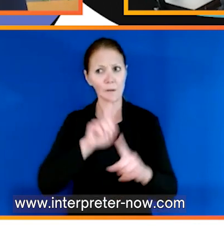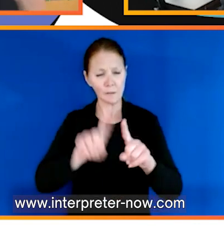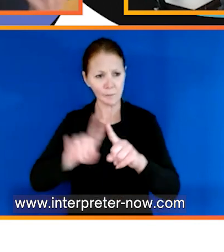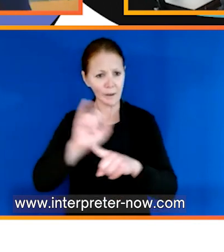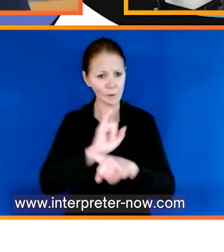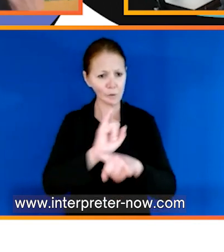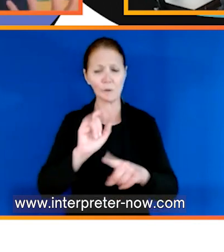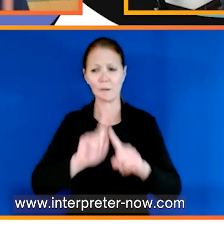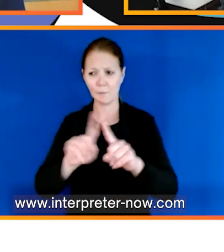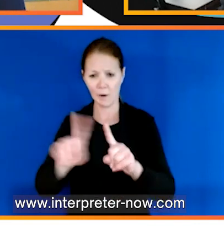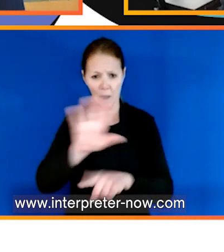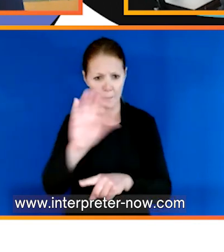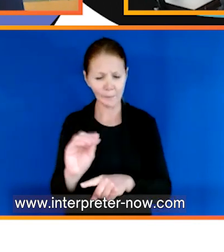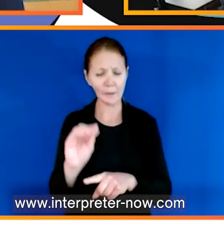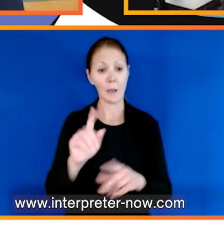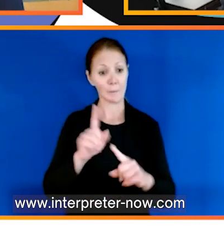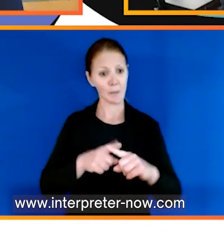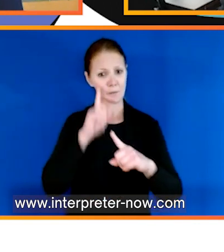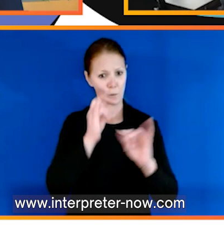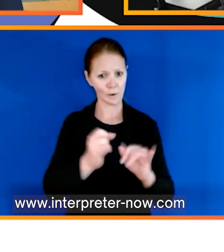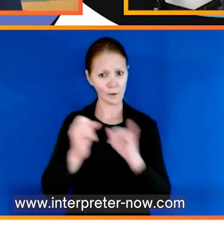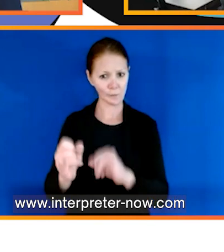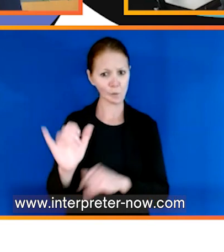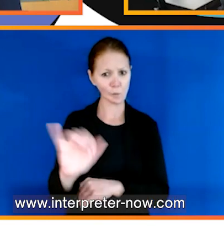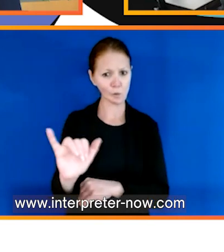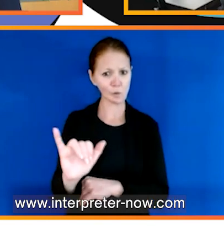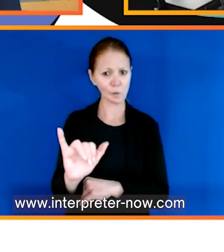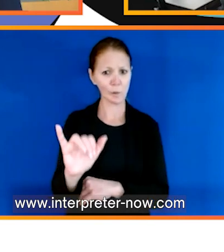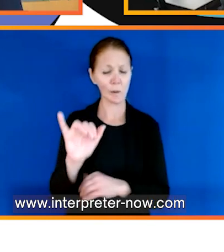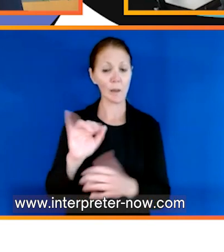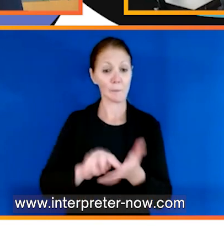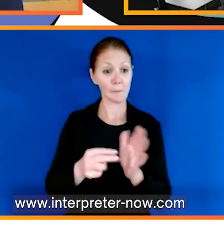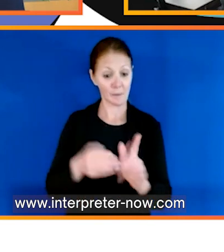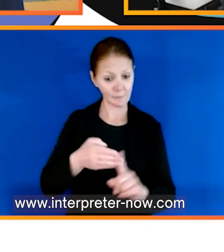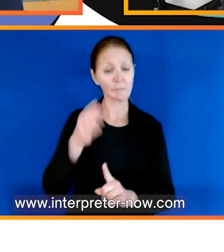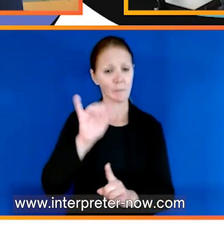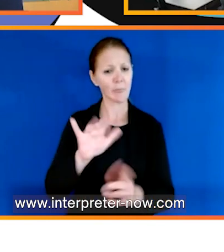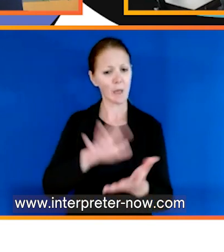as companies, and as individuals? That is, learning and development.